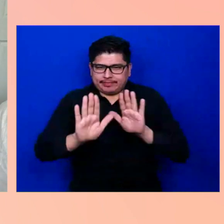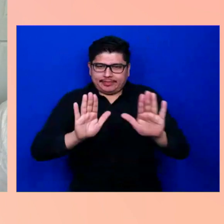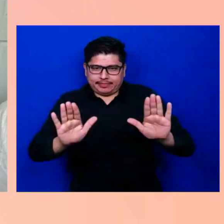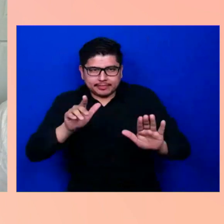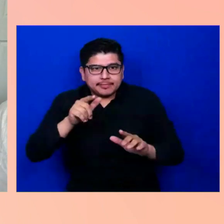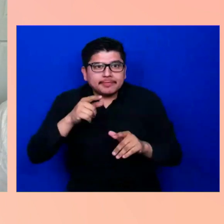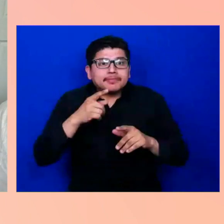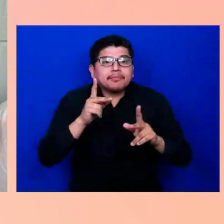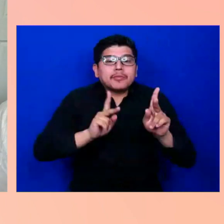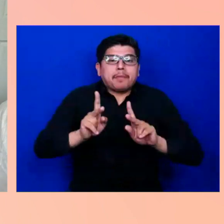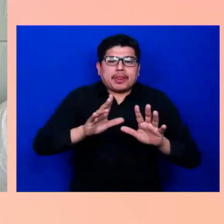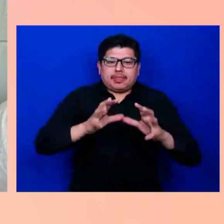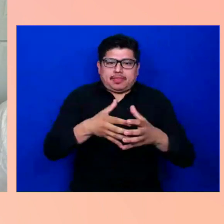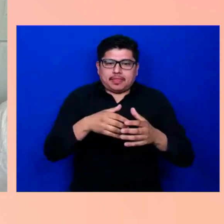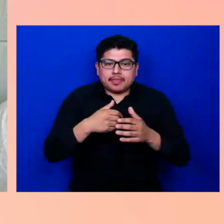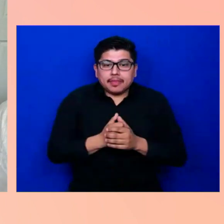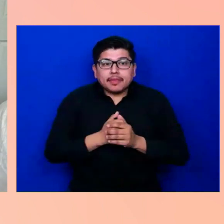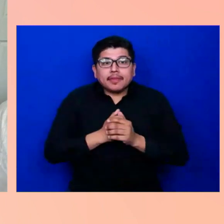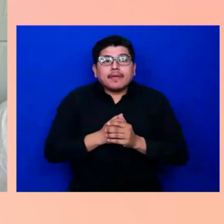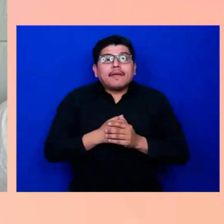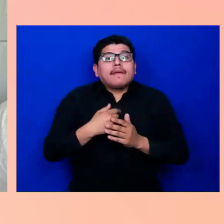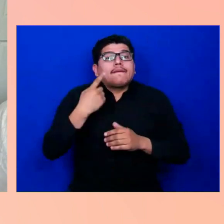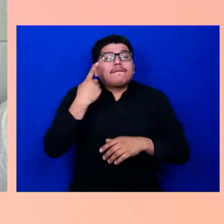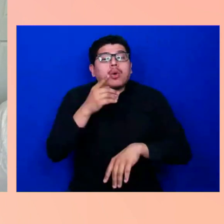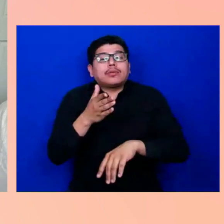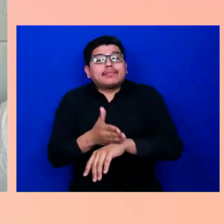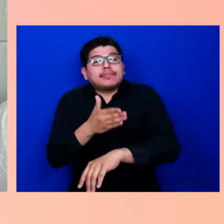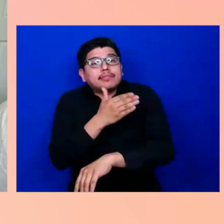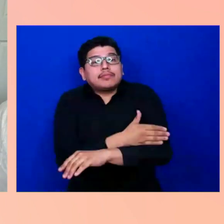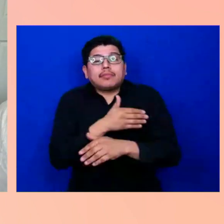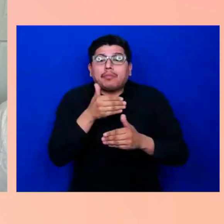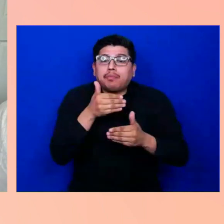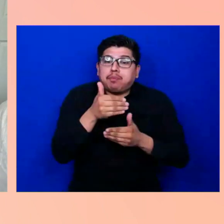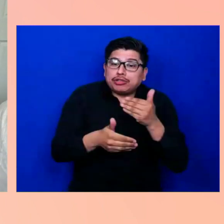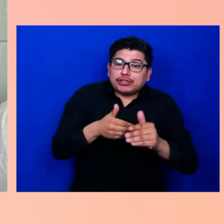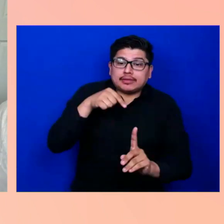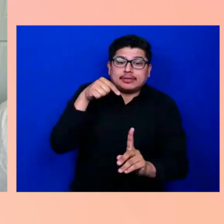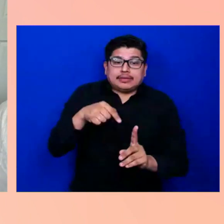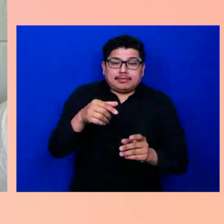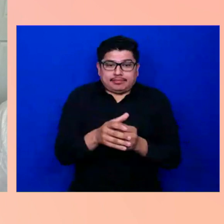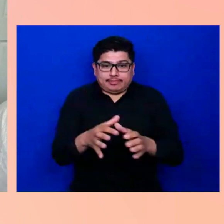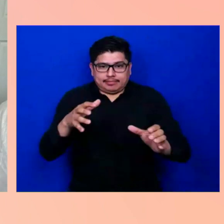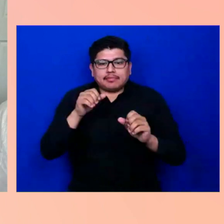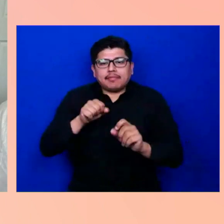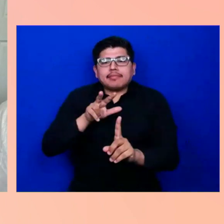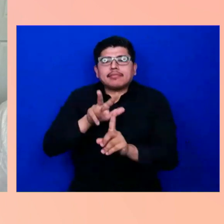this population it applies to everyone. As we know, a lot of times we're looking at,